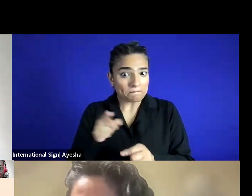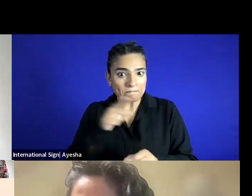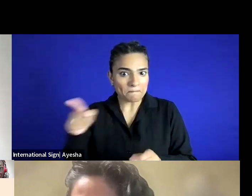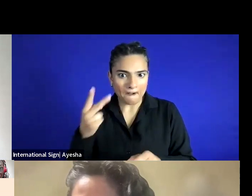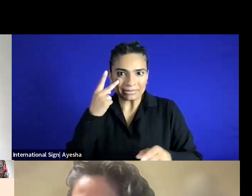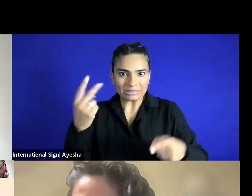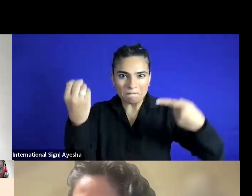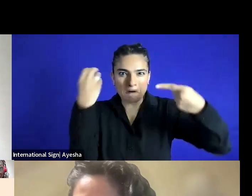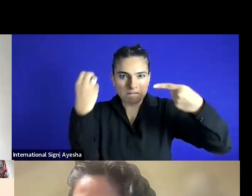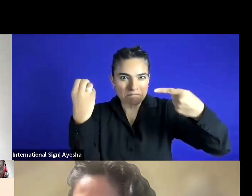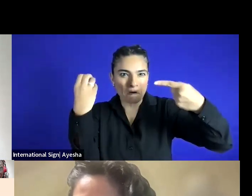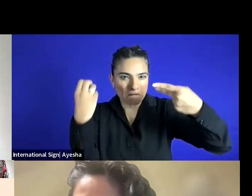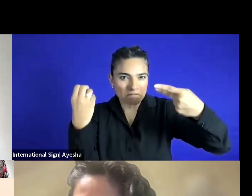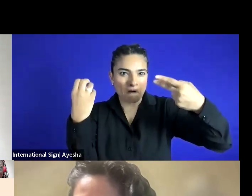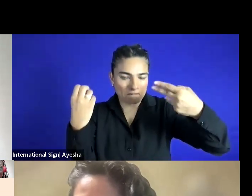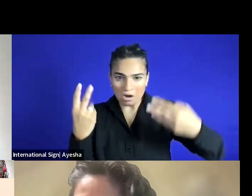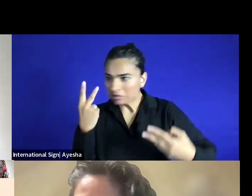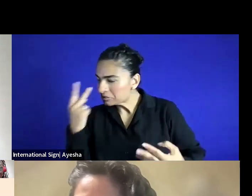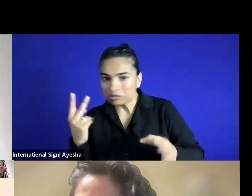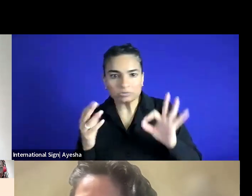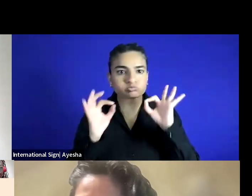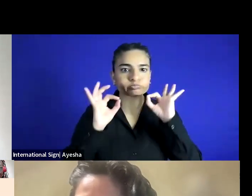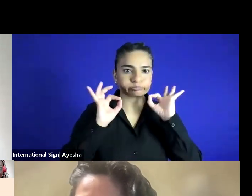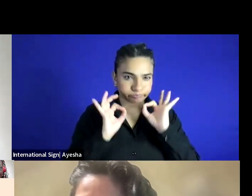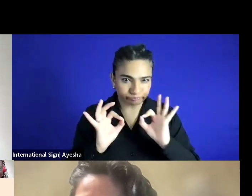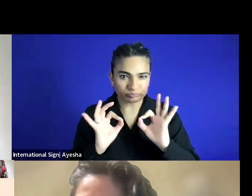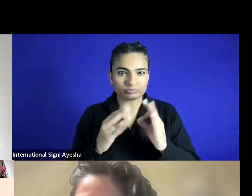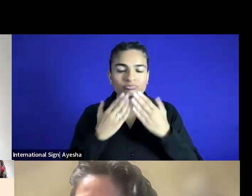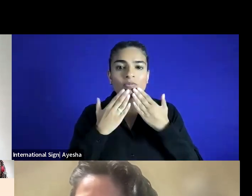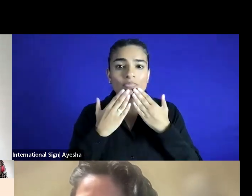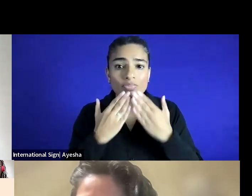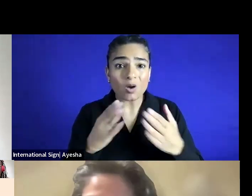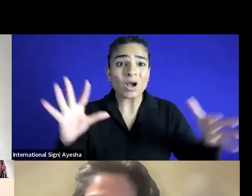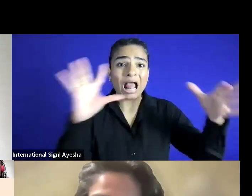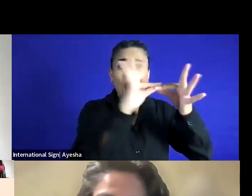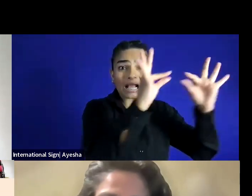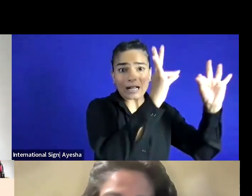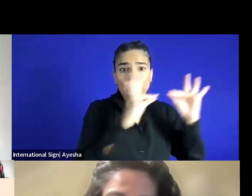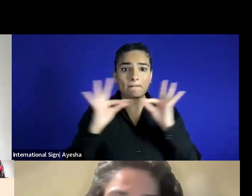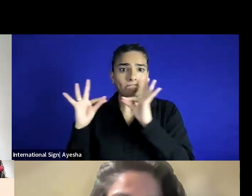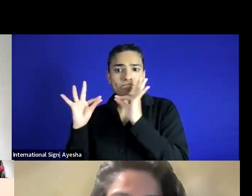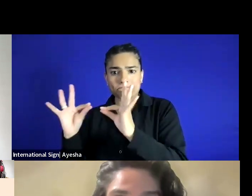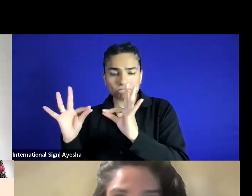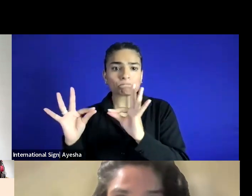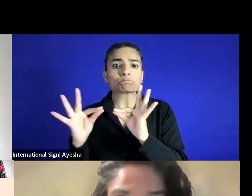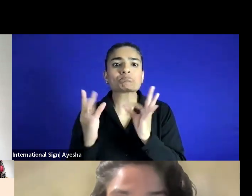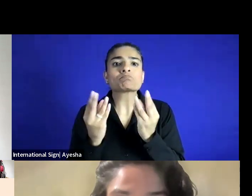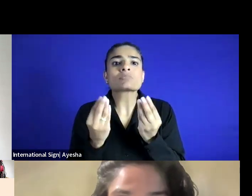Take this share with us the link. And also how to register. Okay. Also, another thing that I forgot to mention,